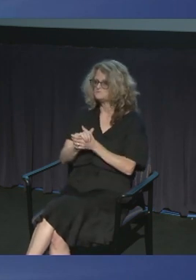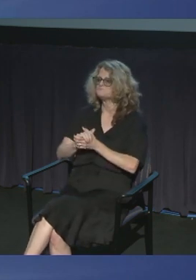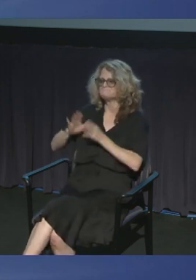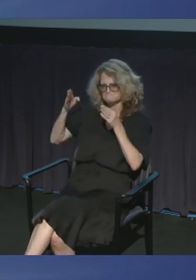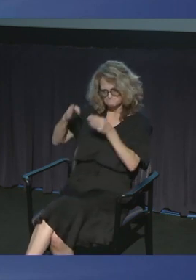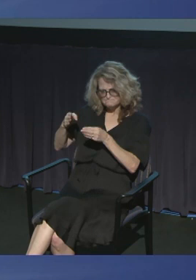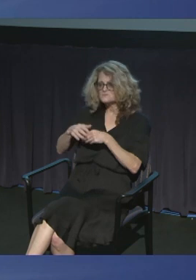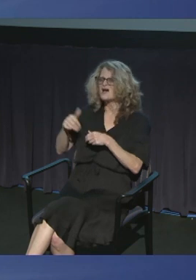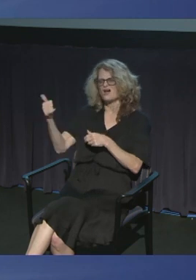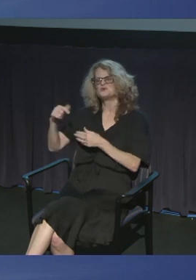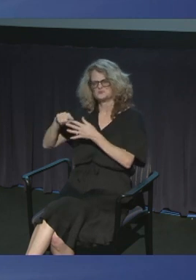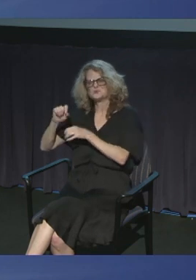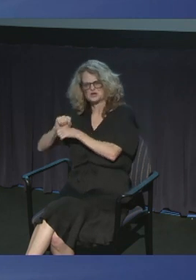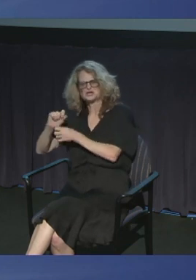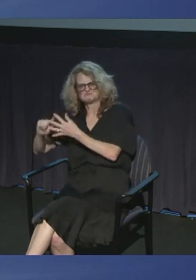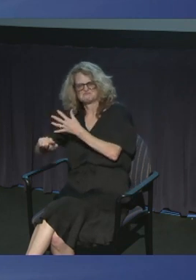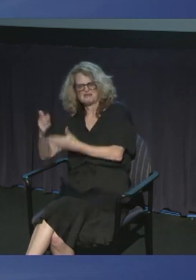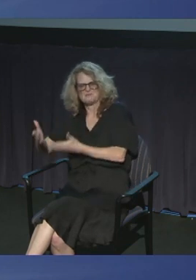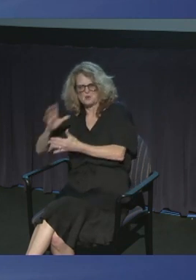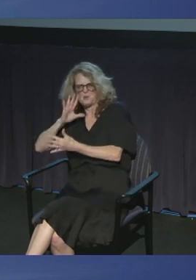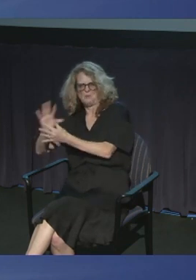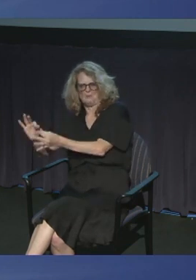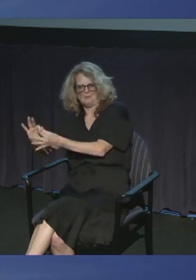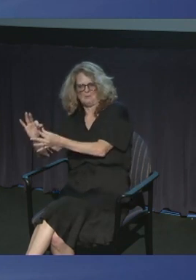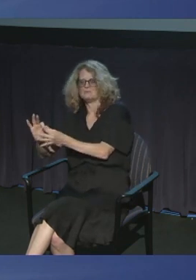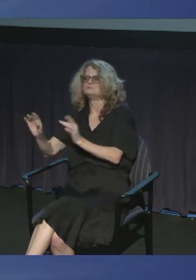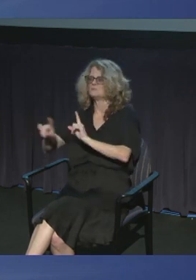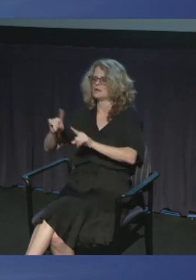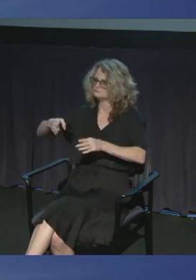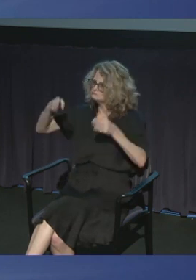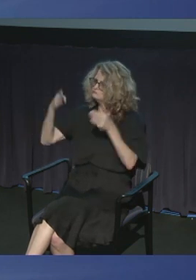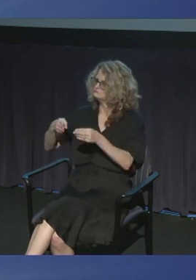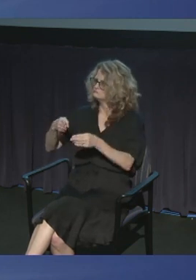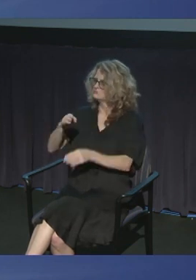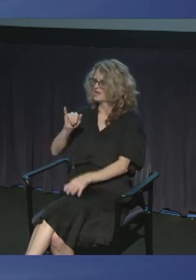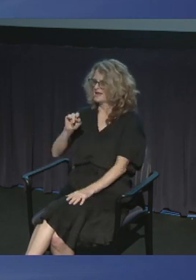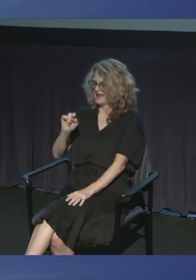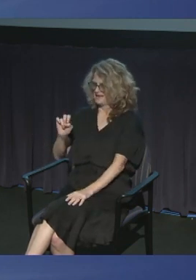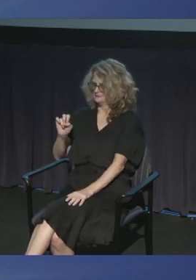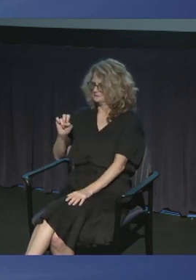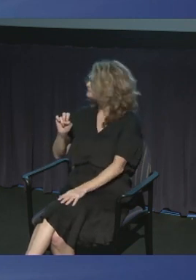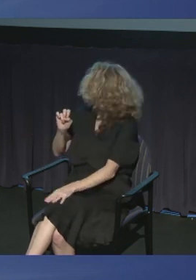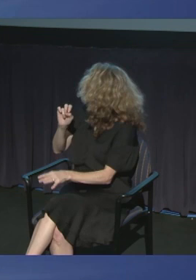ABOUT OUR OTHER WORK. BUT